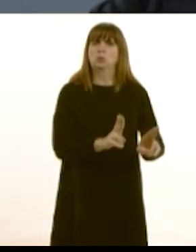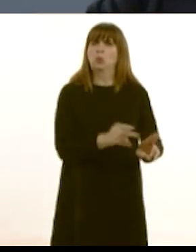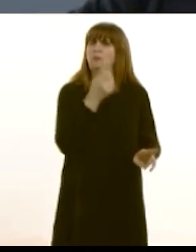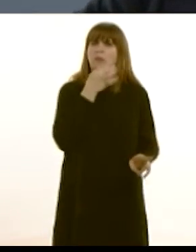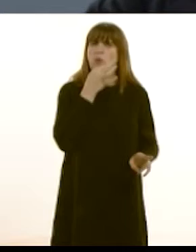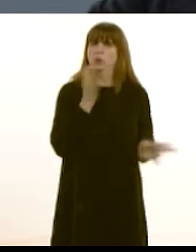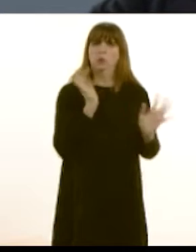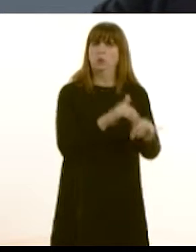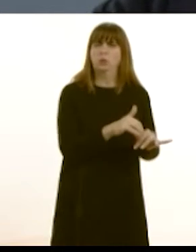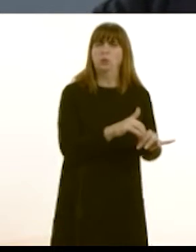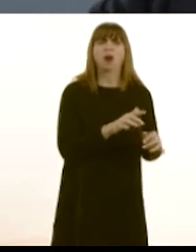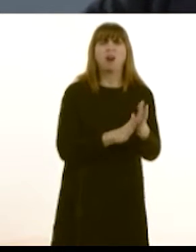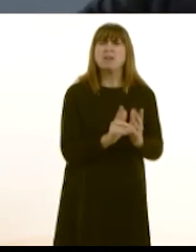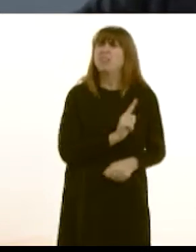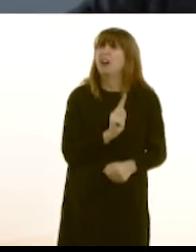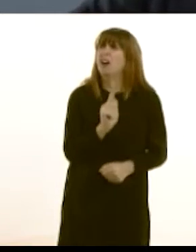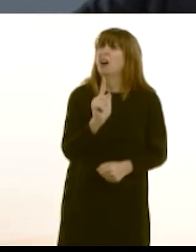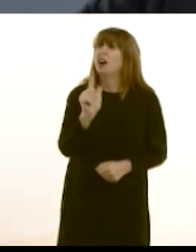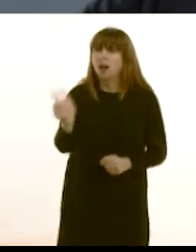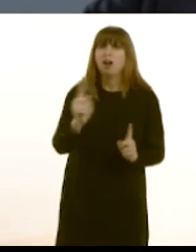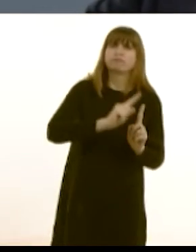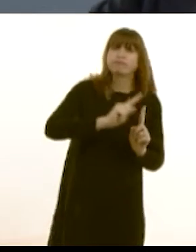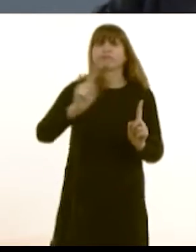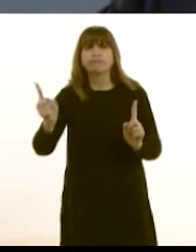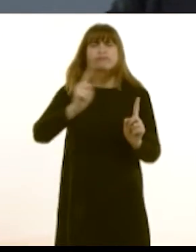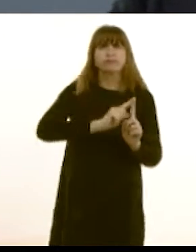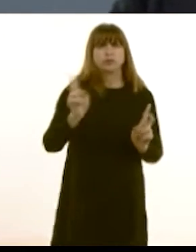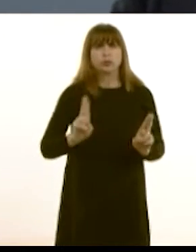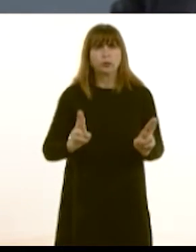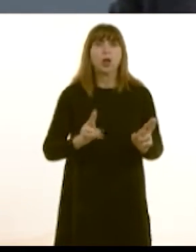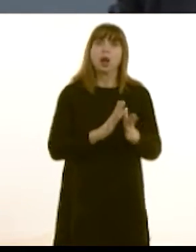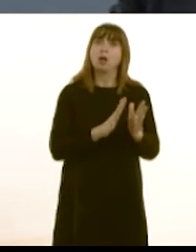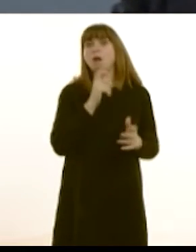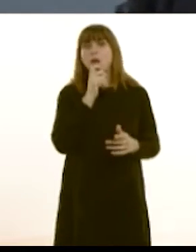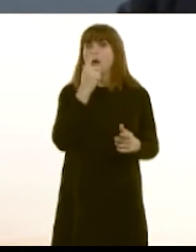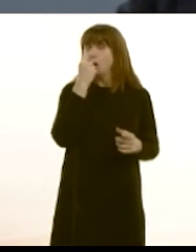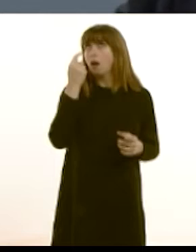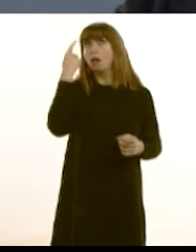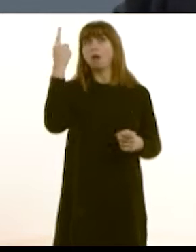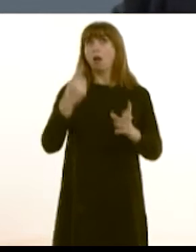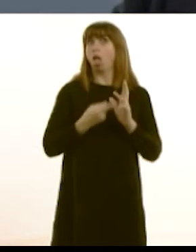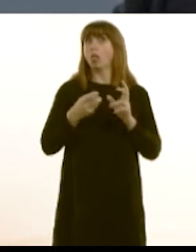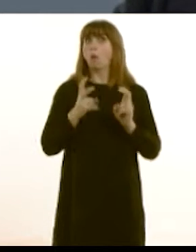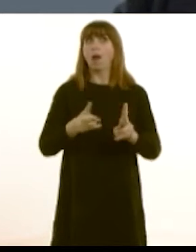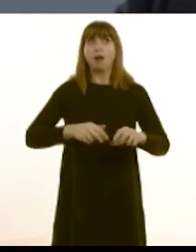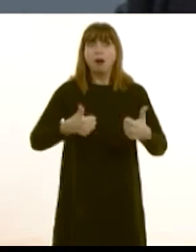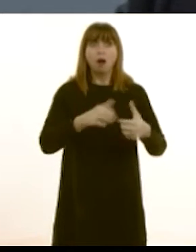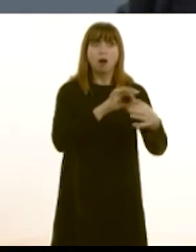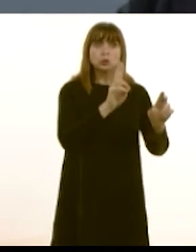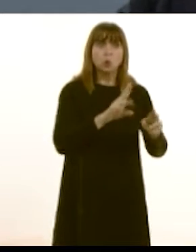schools as an important social aspect of a wider successful and thriving community.